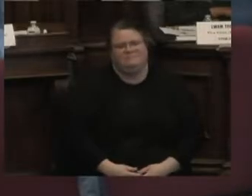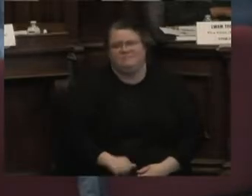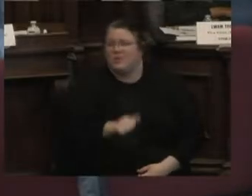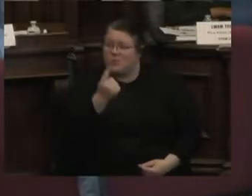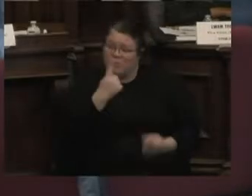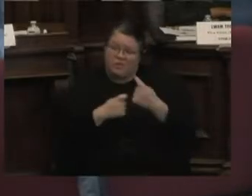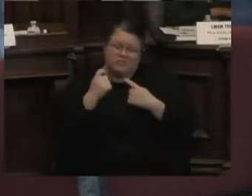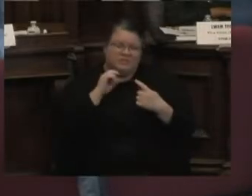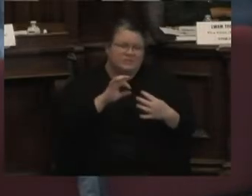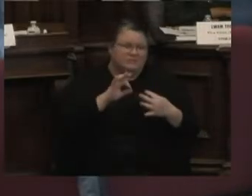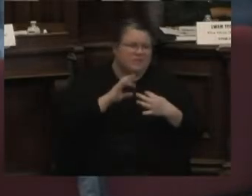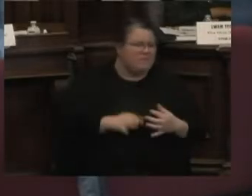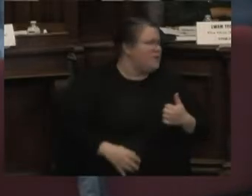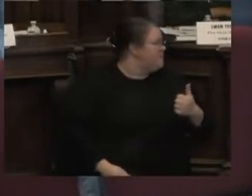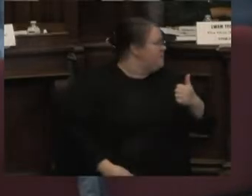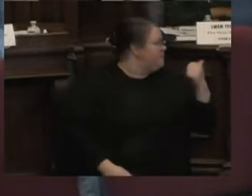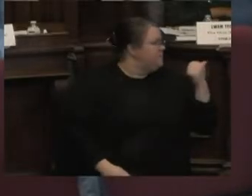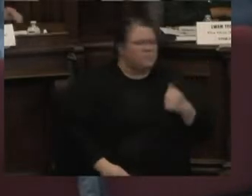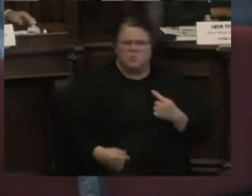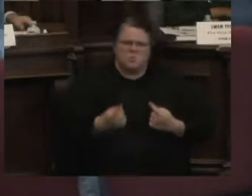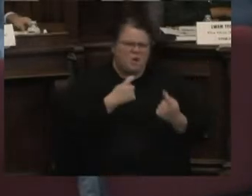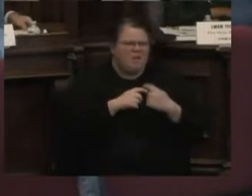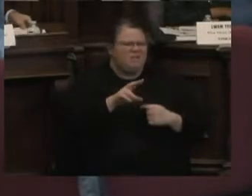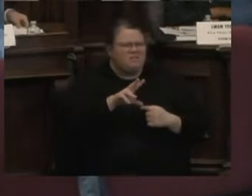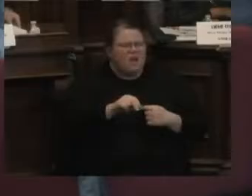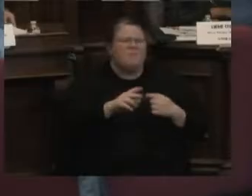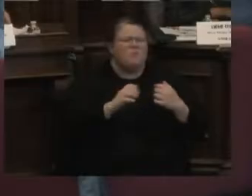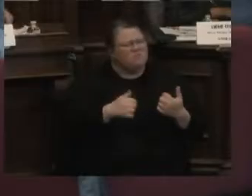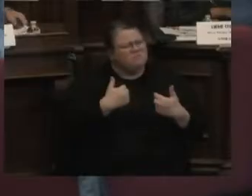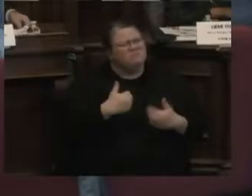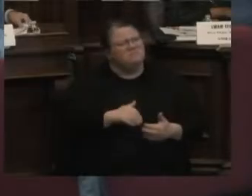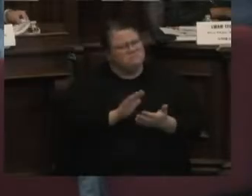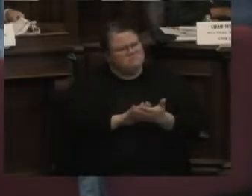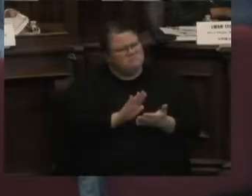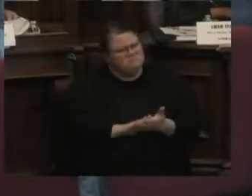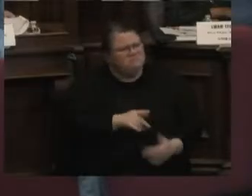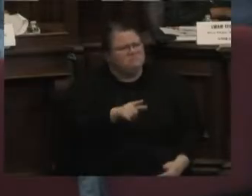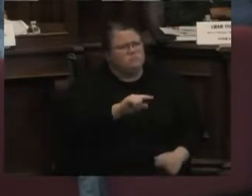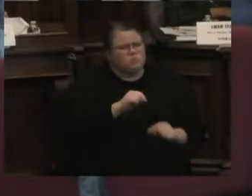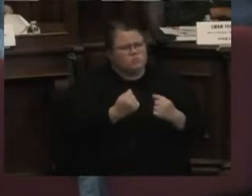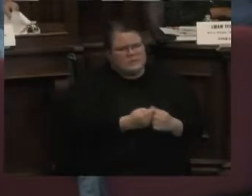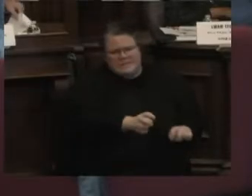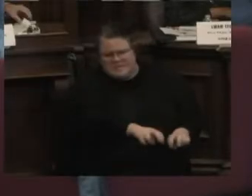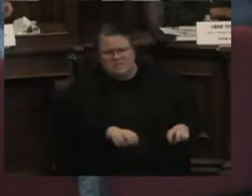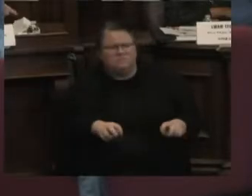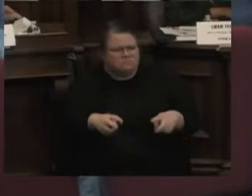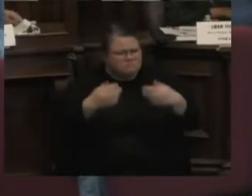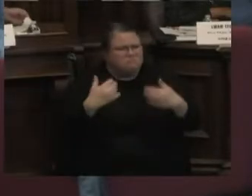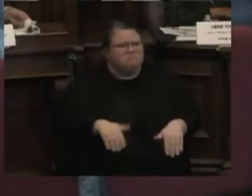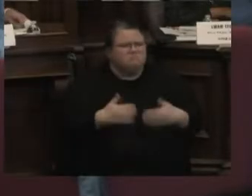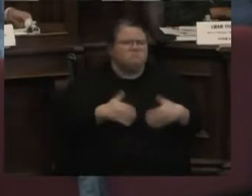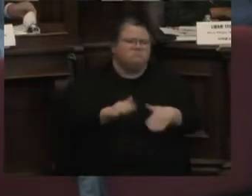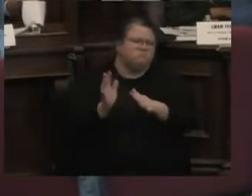Thank you. Other questions? Feedback? I don't have a